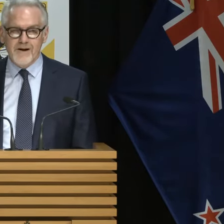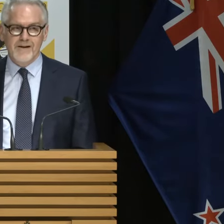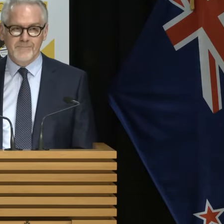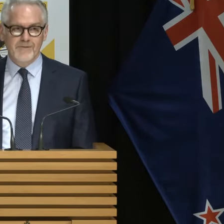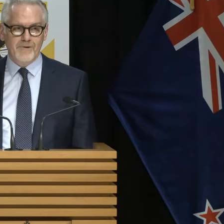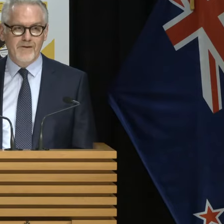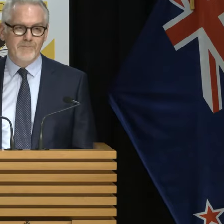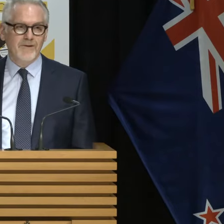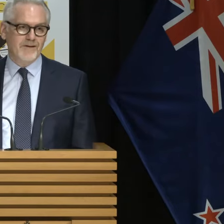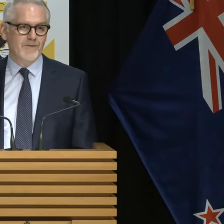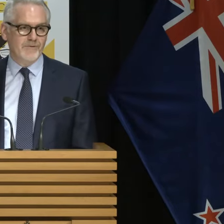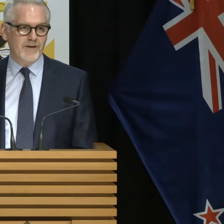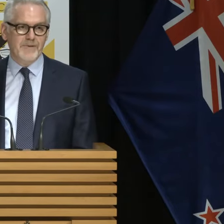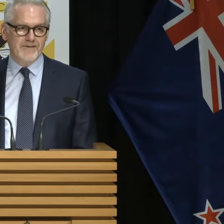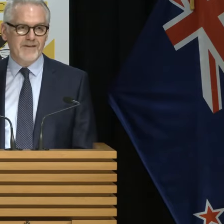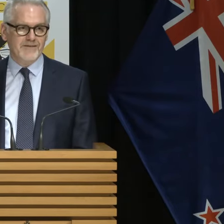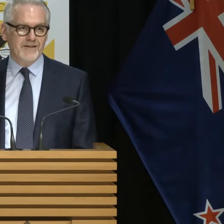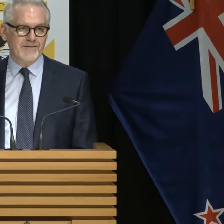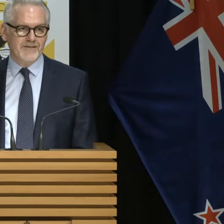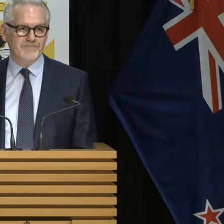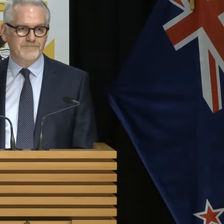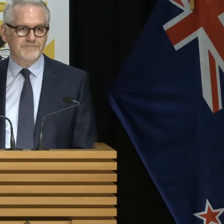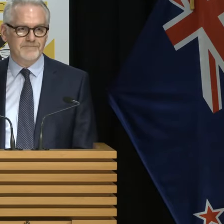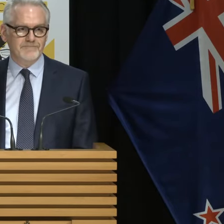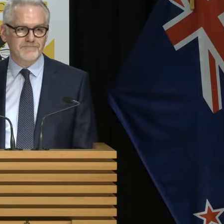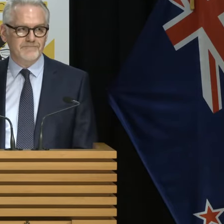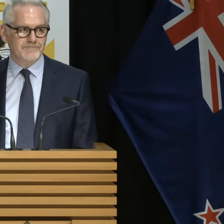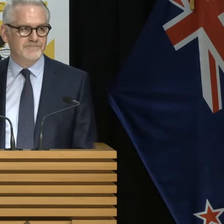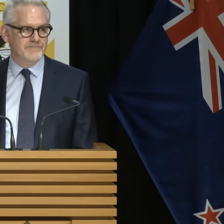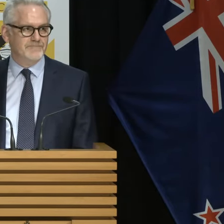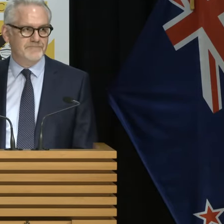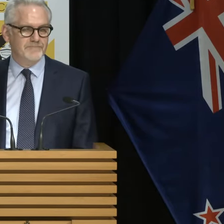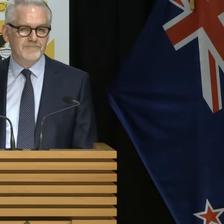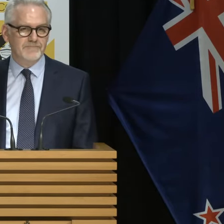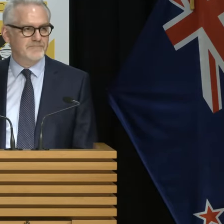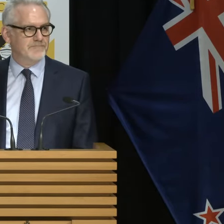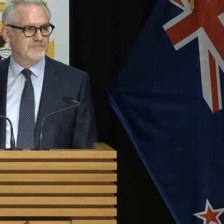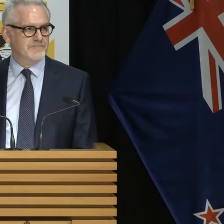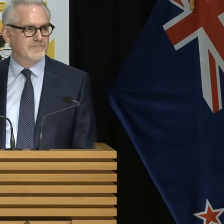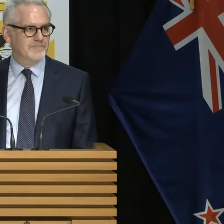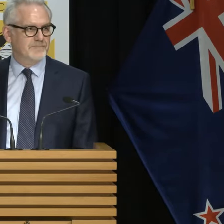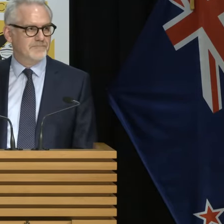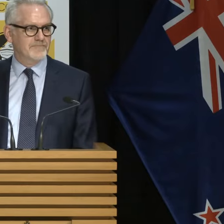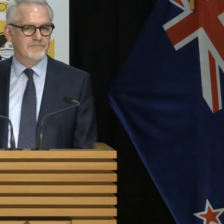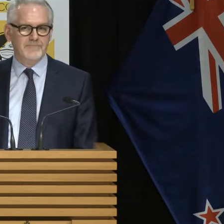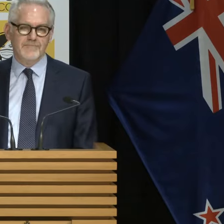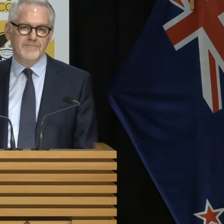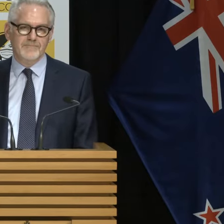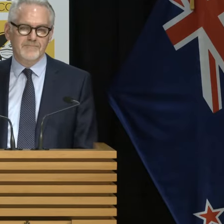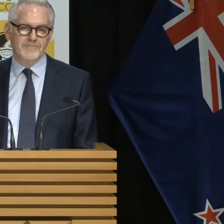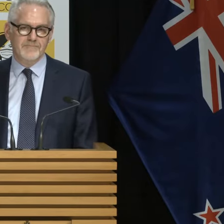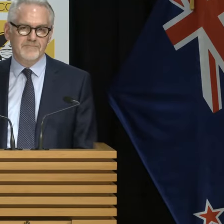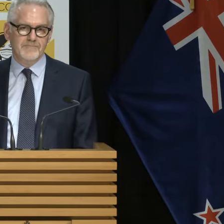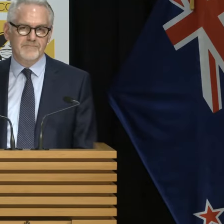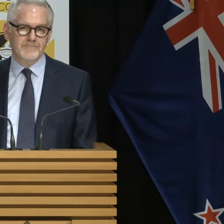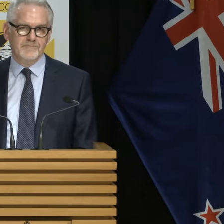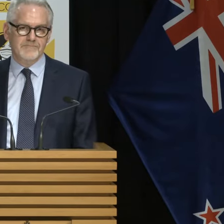I should say, there has